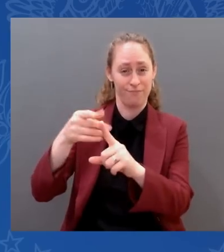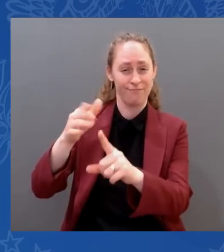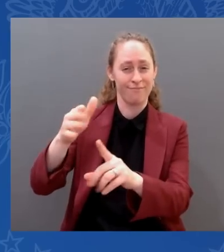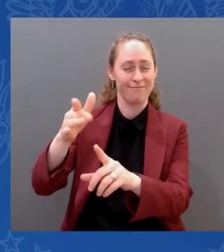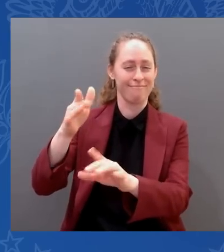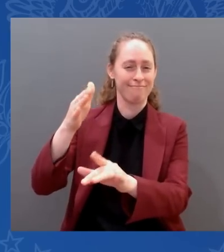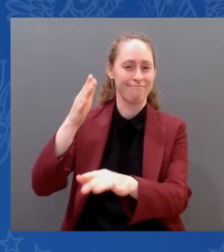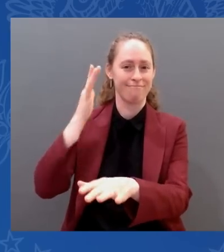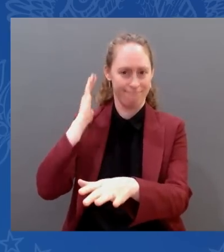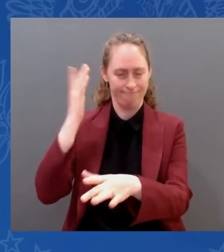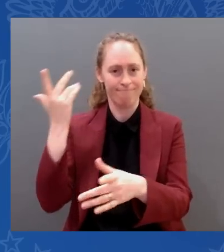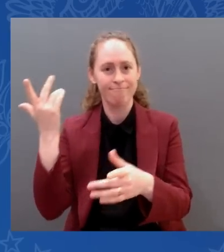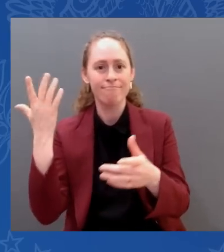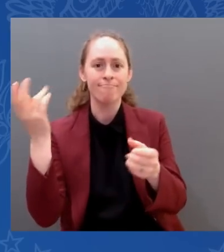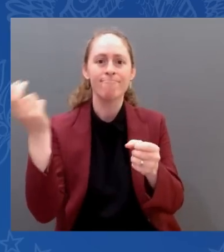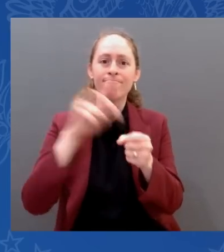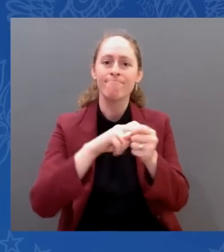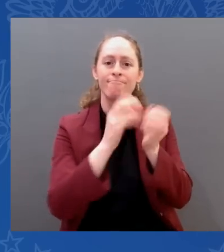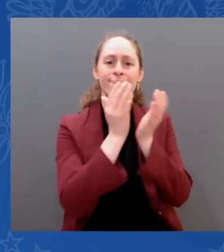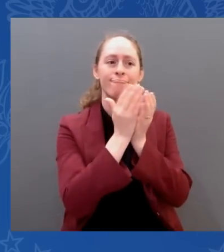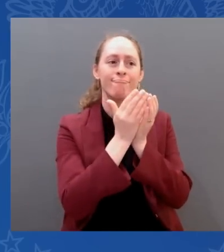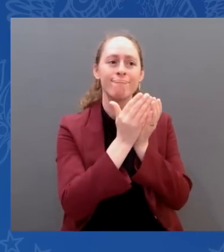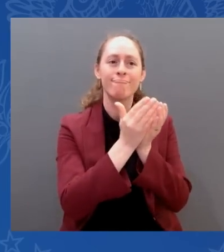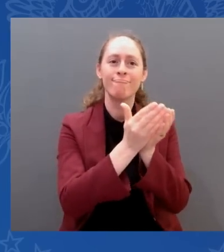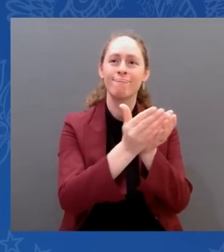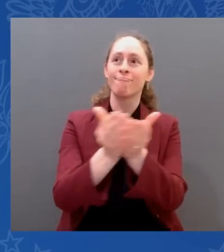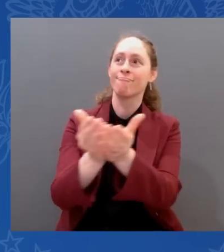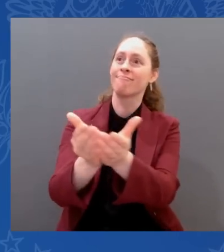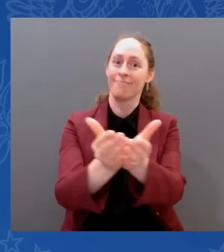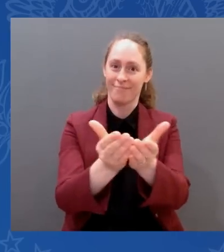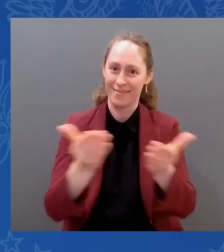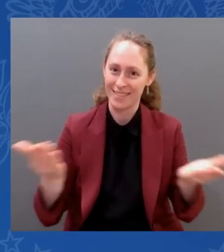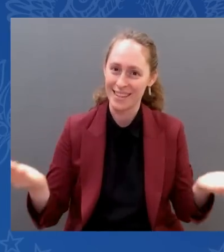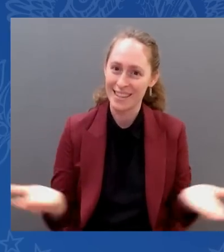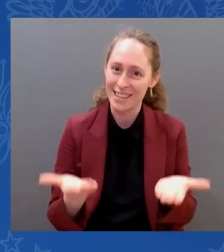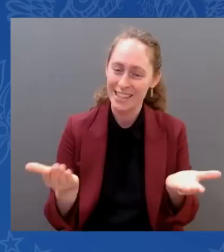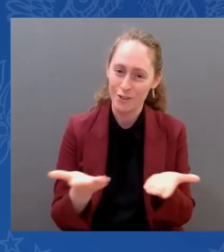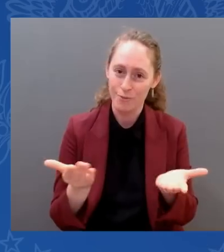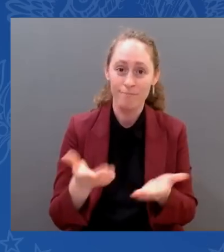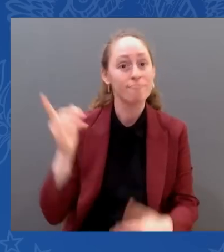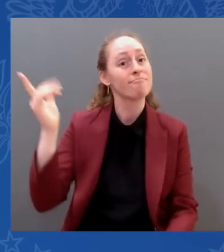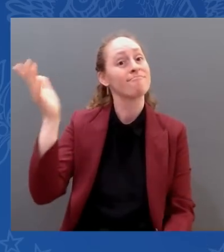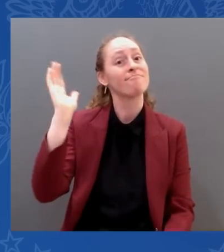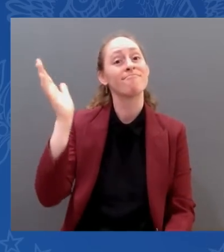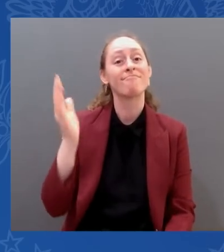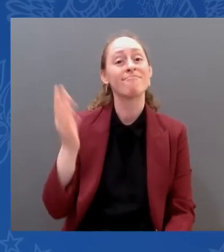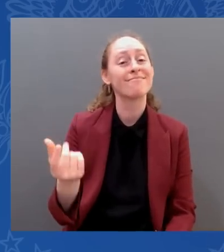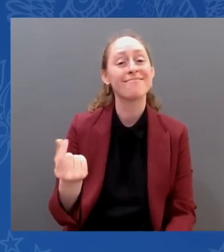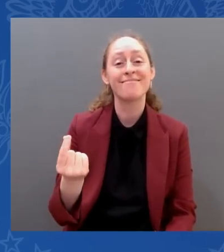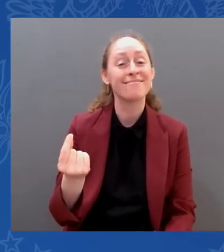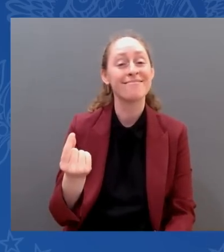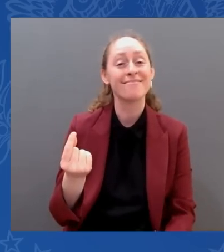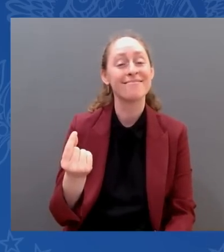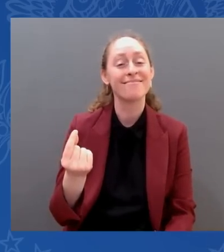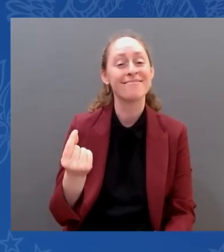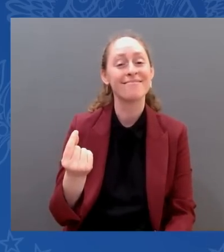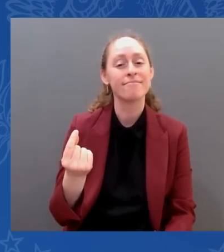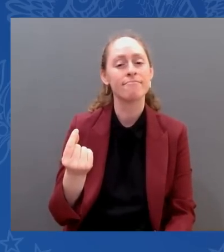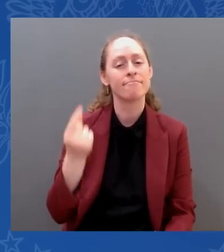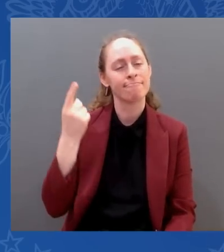The test of our progress is not whether we add more to the abundance of those who have much.